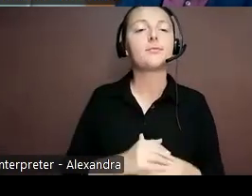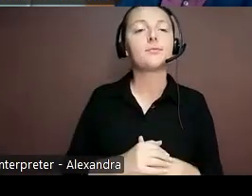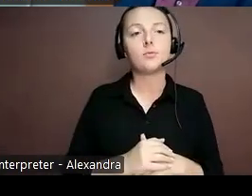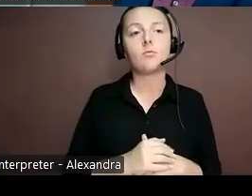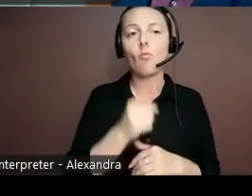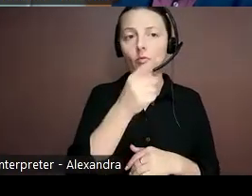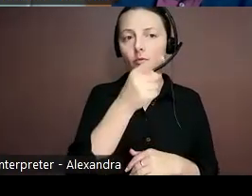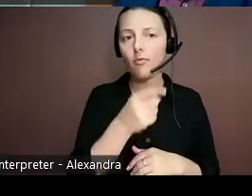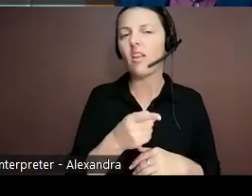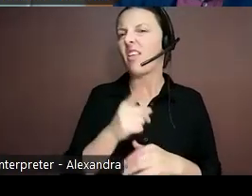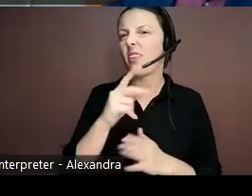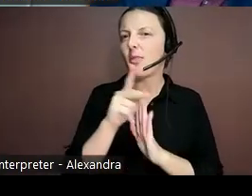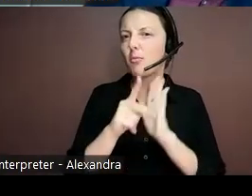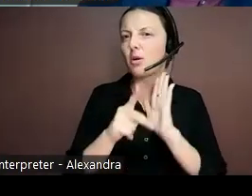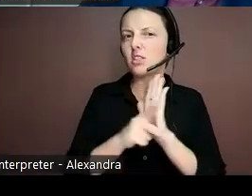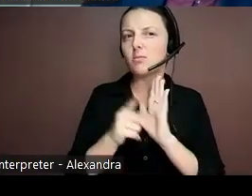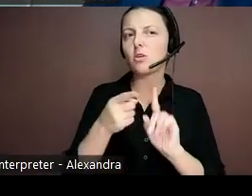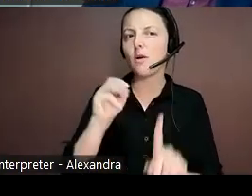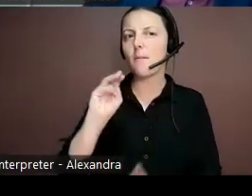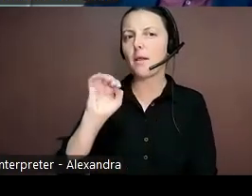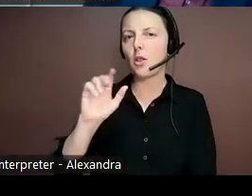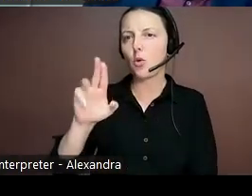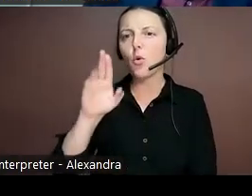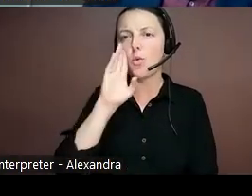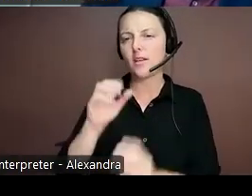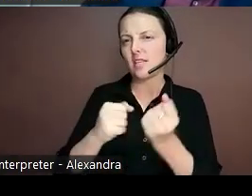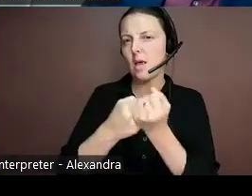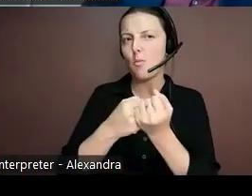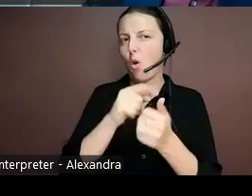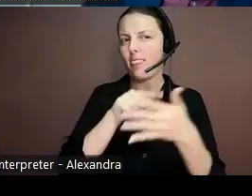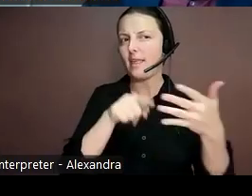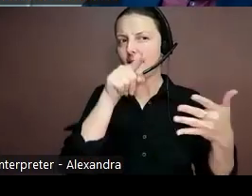um, uh, for enemy Leo, you want to make sure that patients are busy, that your rules are